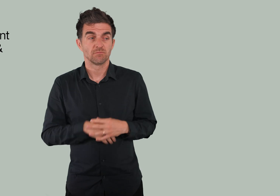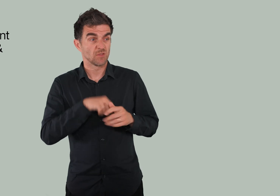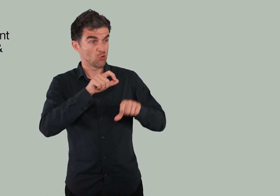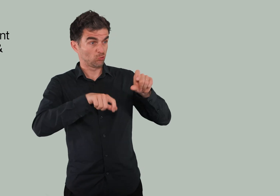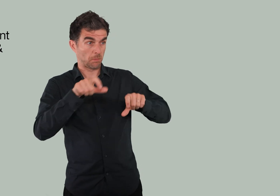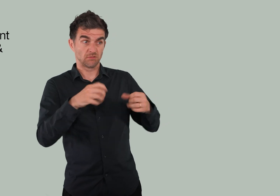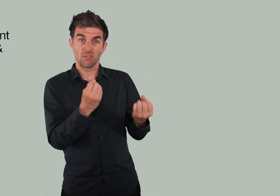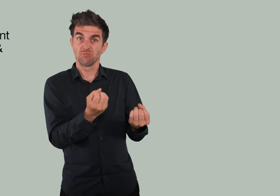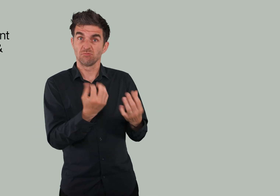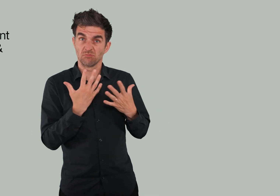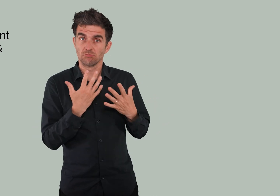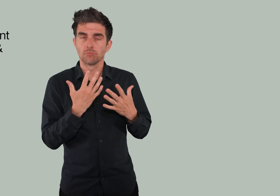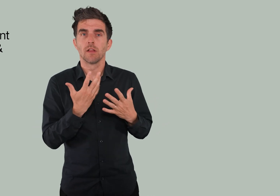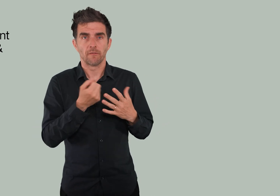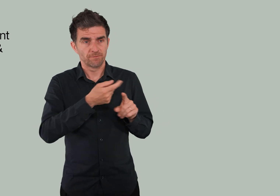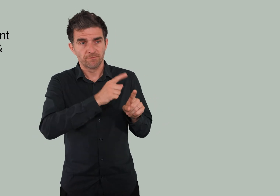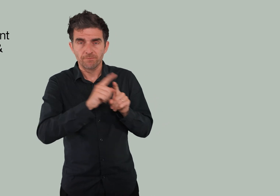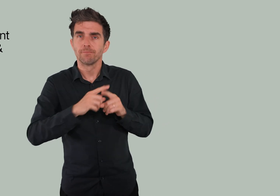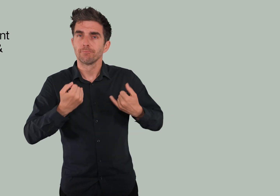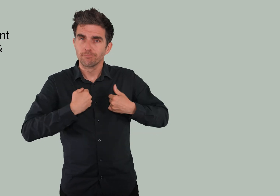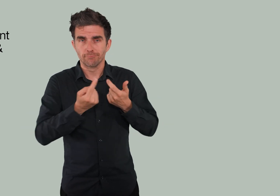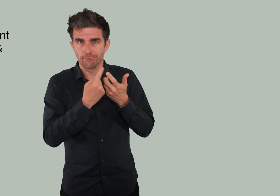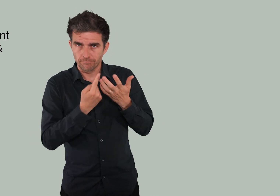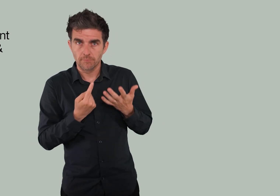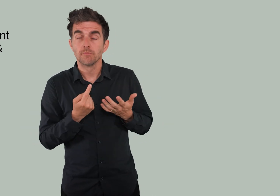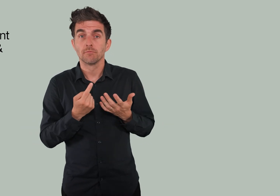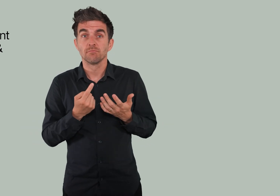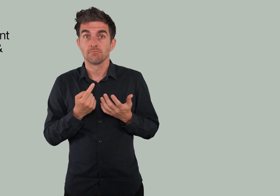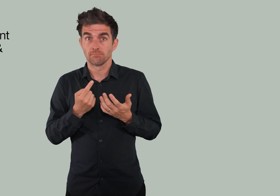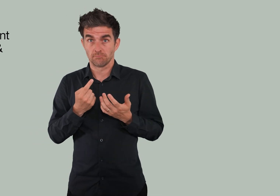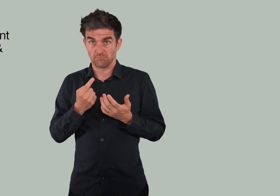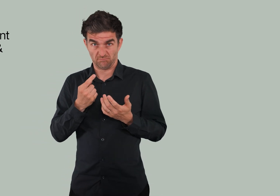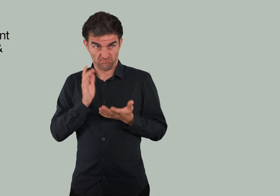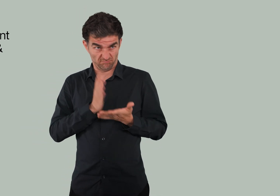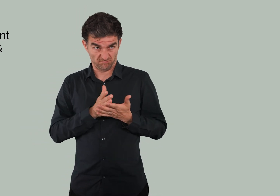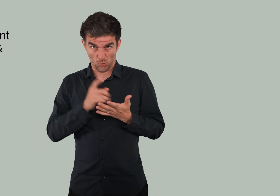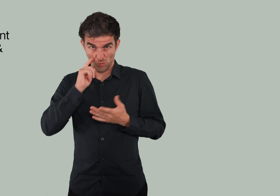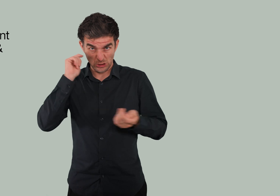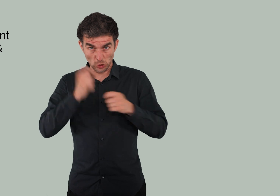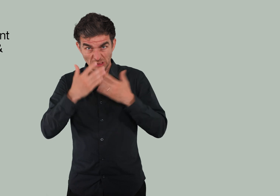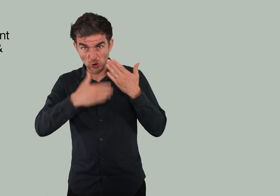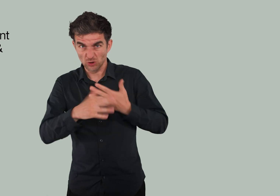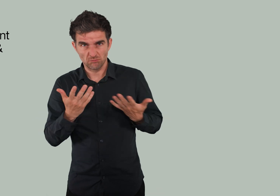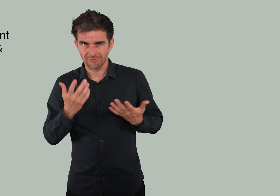Customers with conditions that are unlikely to change often